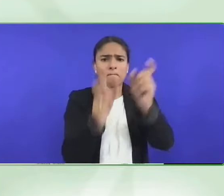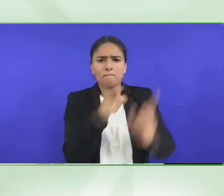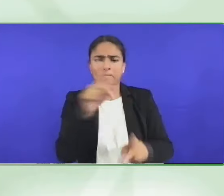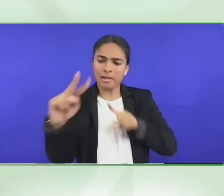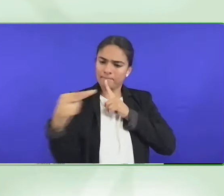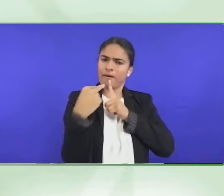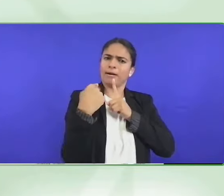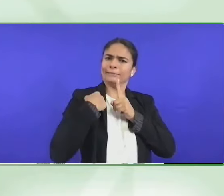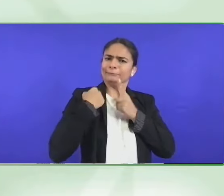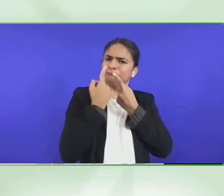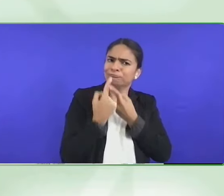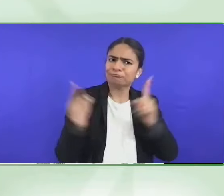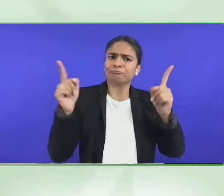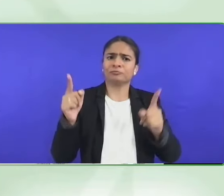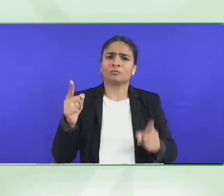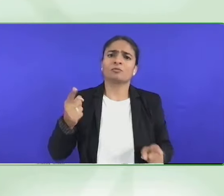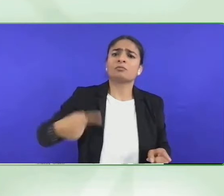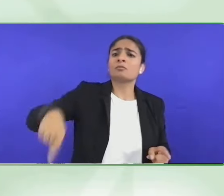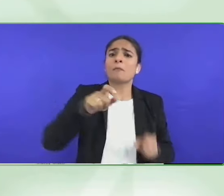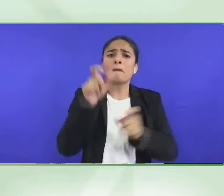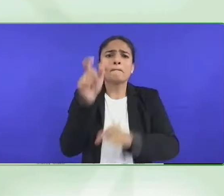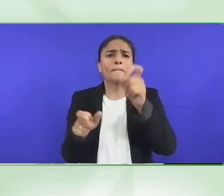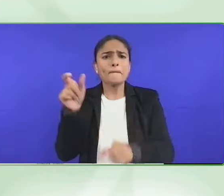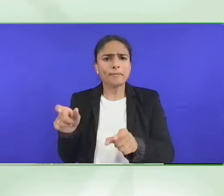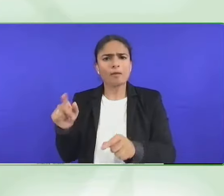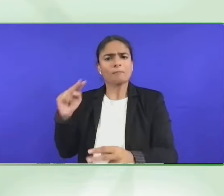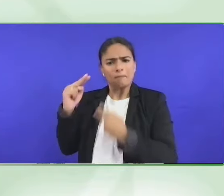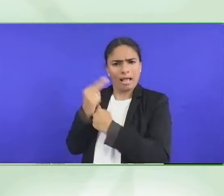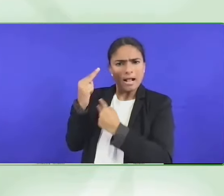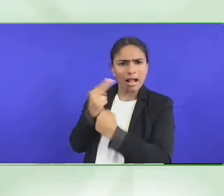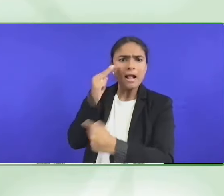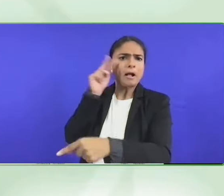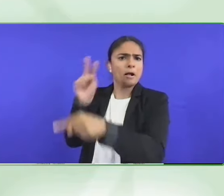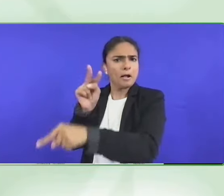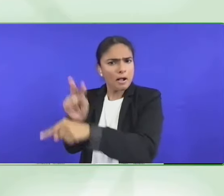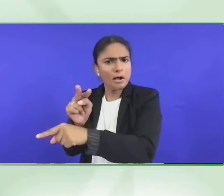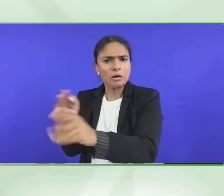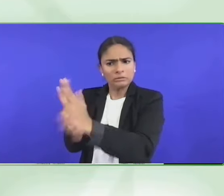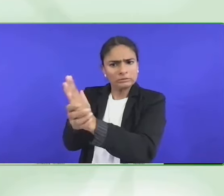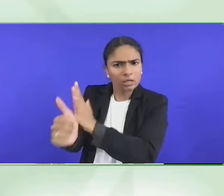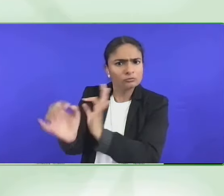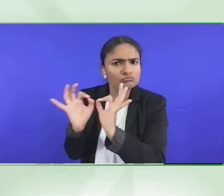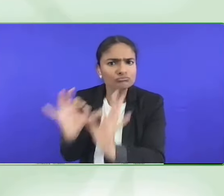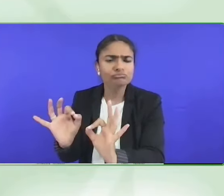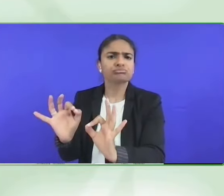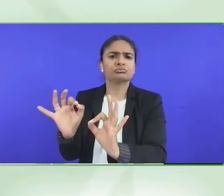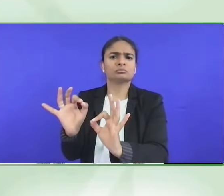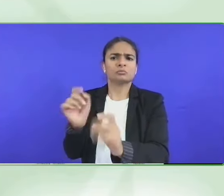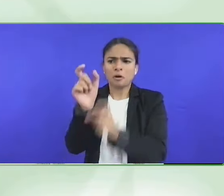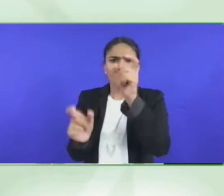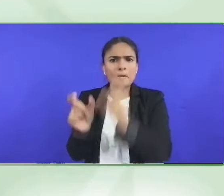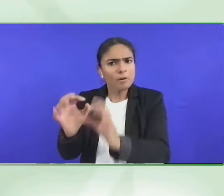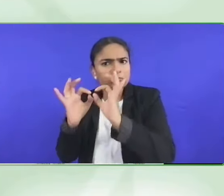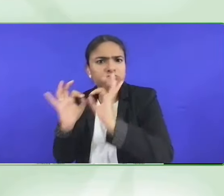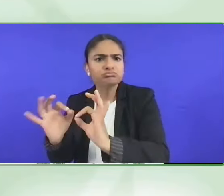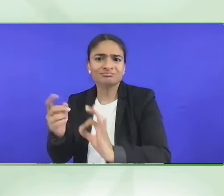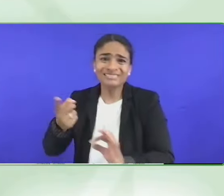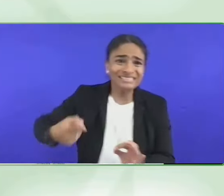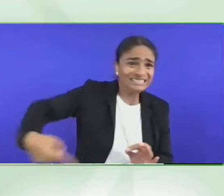right skills have the opportunity 1st to find the jobs, and then also